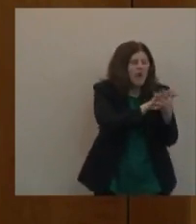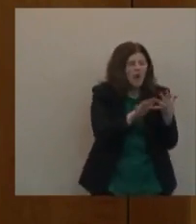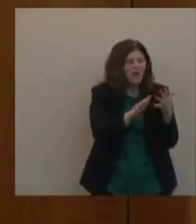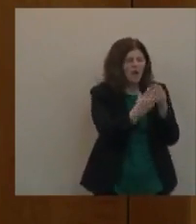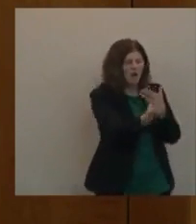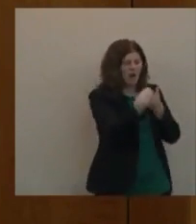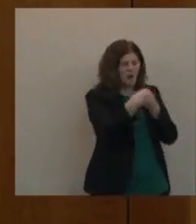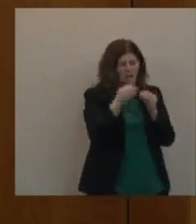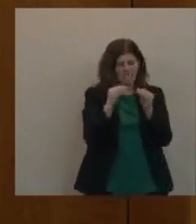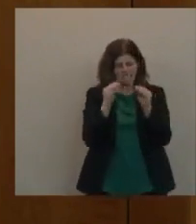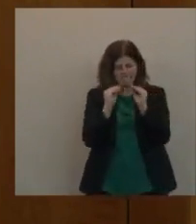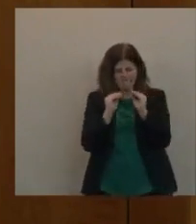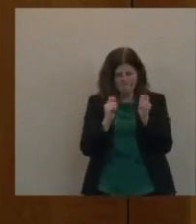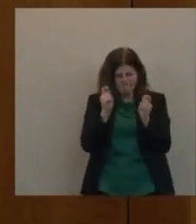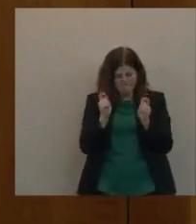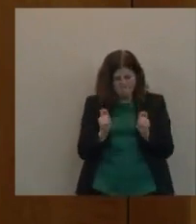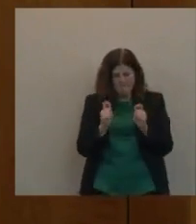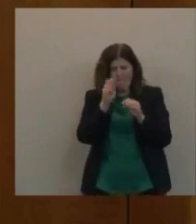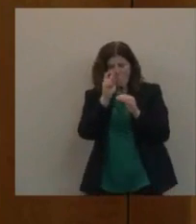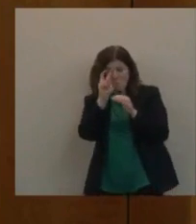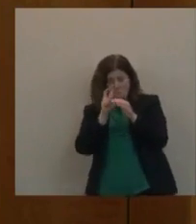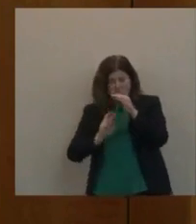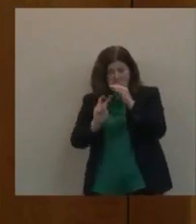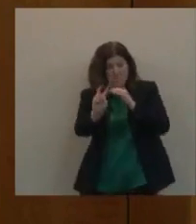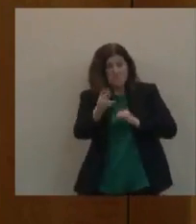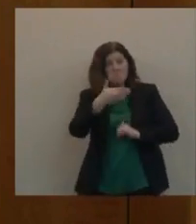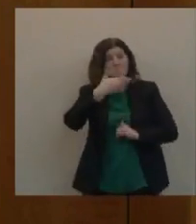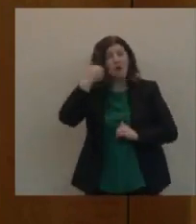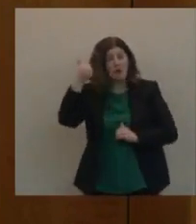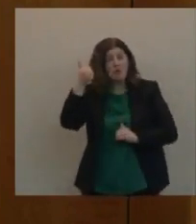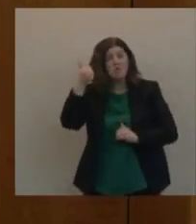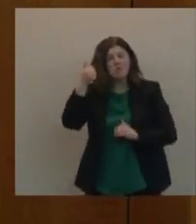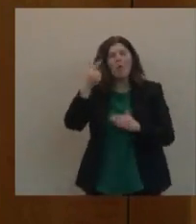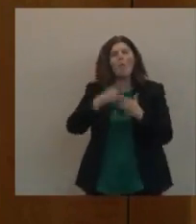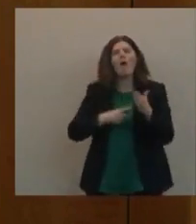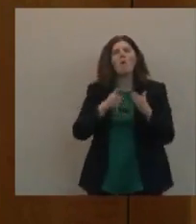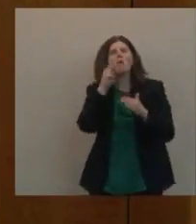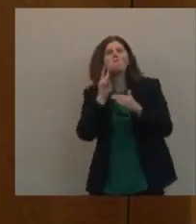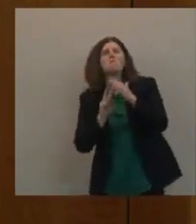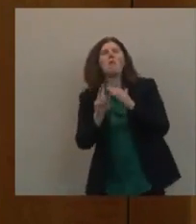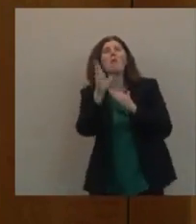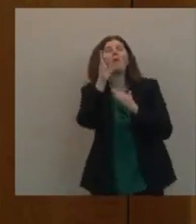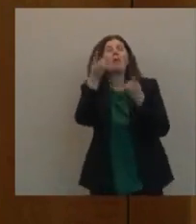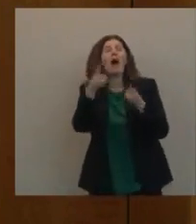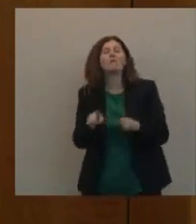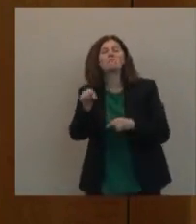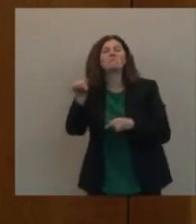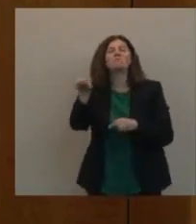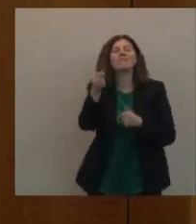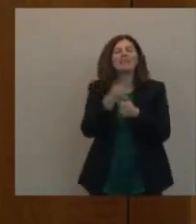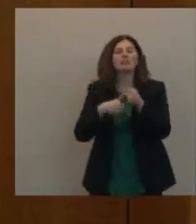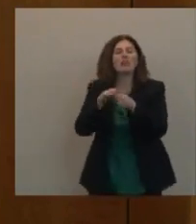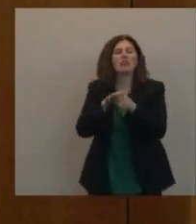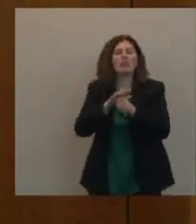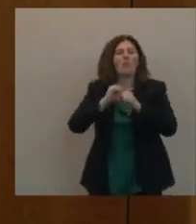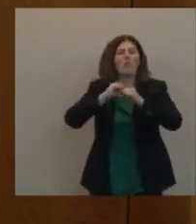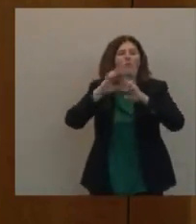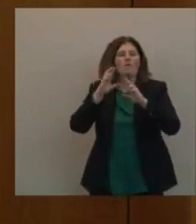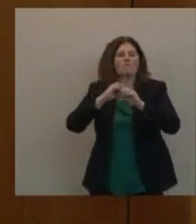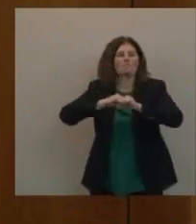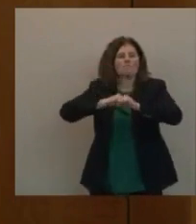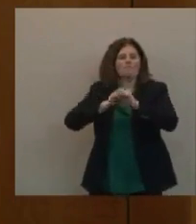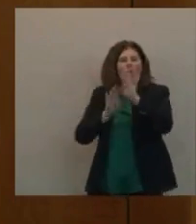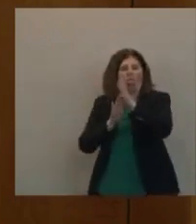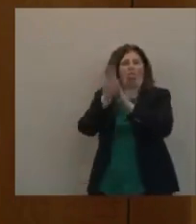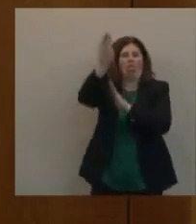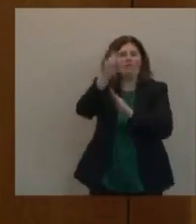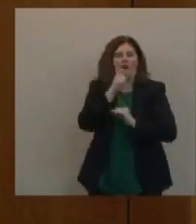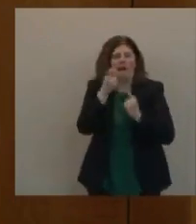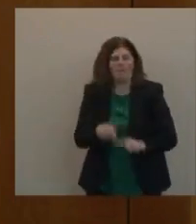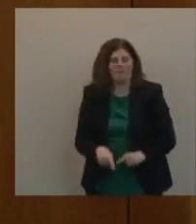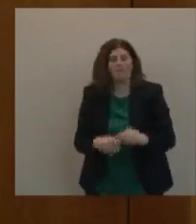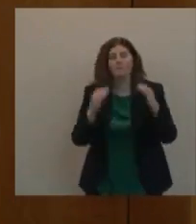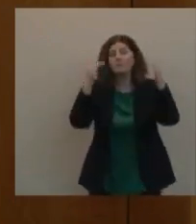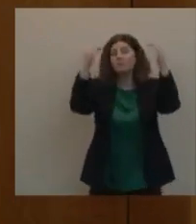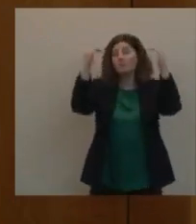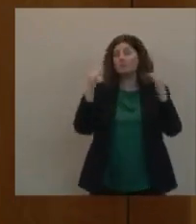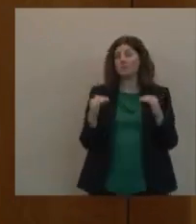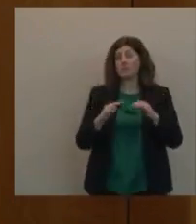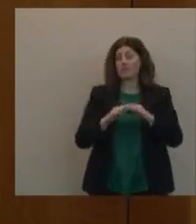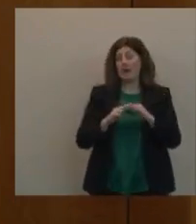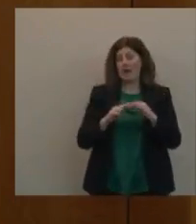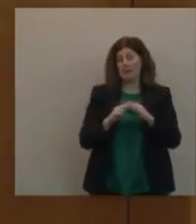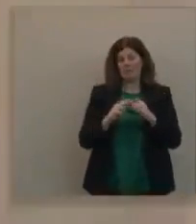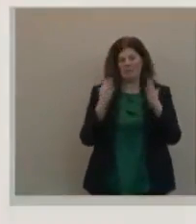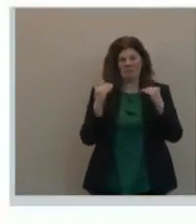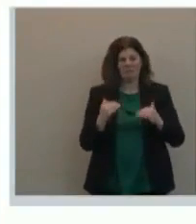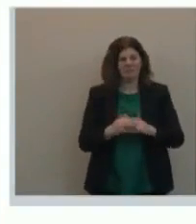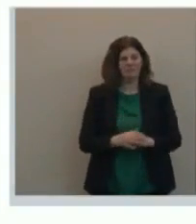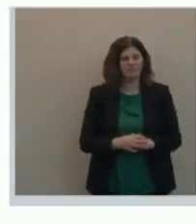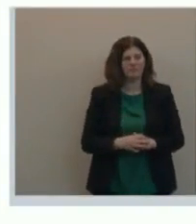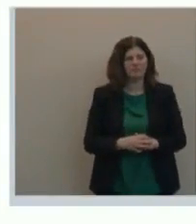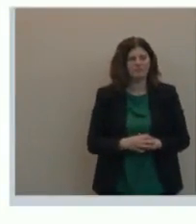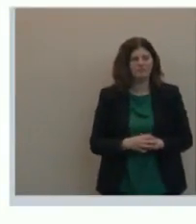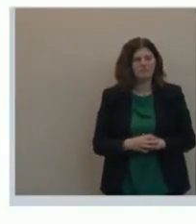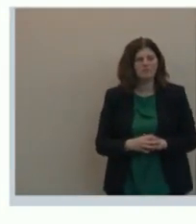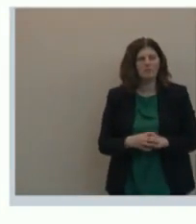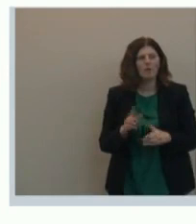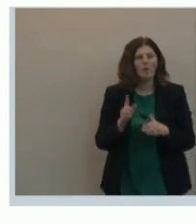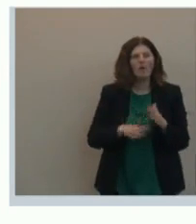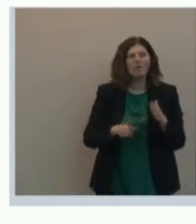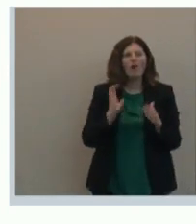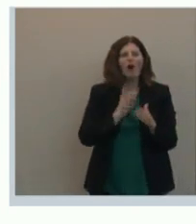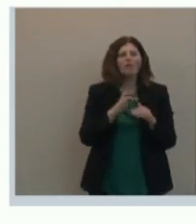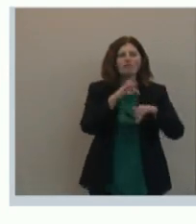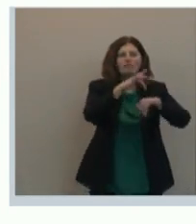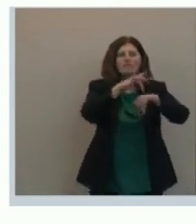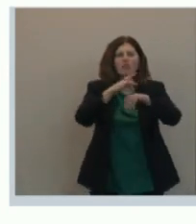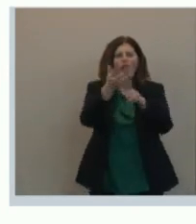THINGS LIKE ACCESS TO HOUSING, FOOD, MEDICAL CARE, AND THE LIKE WHICH ENABLE US TO EVEN MORE PREDICT, MORE ACCURATELY PREDICT, WHAT IS GOING TO HAPPEN IN EACH COUNTY AND PREDICT THESE